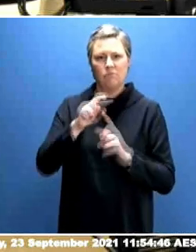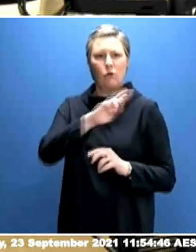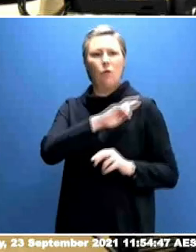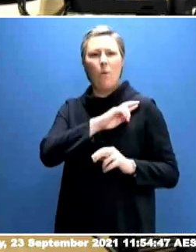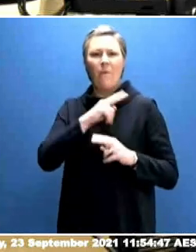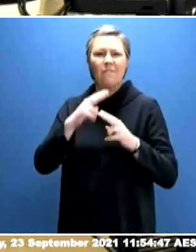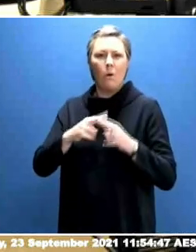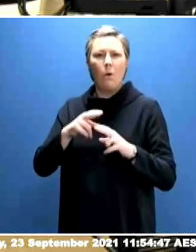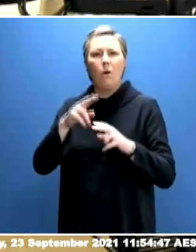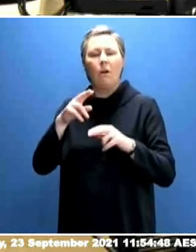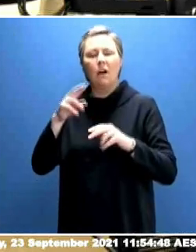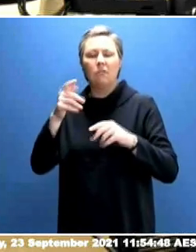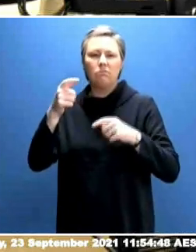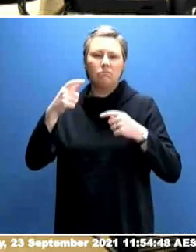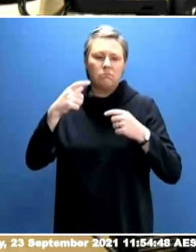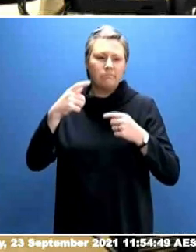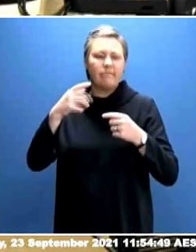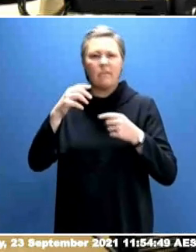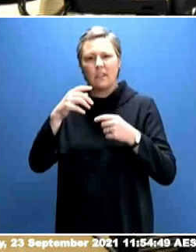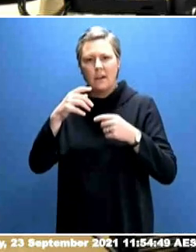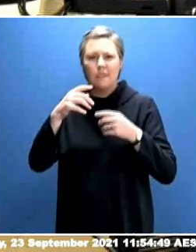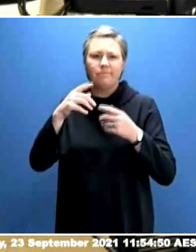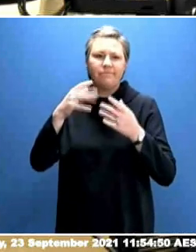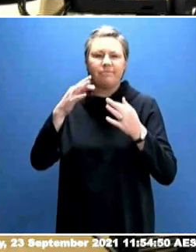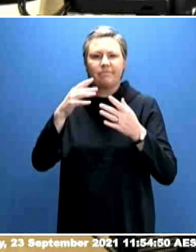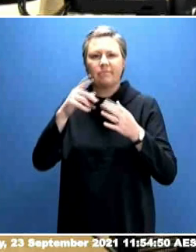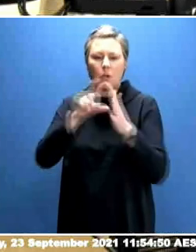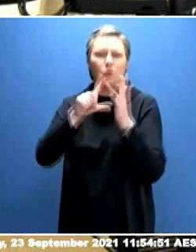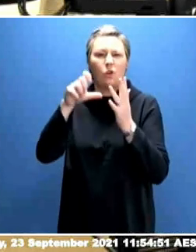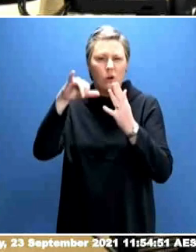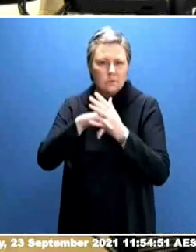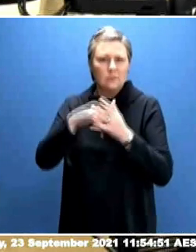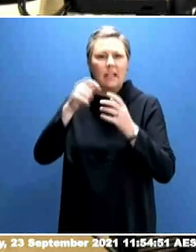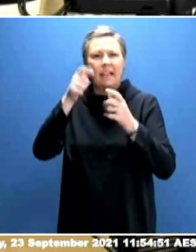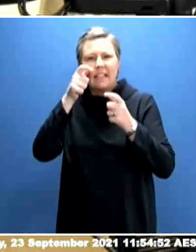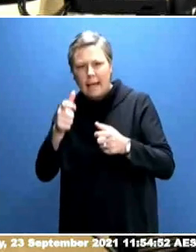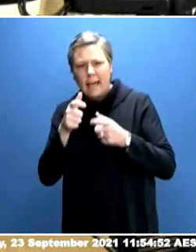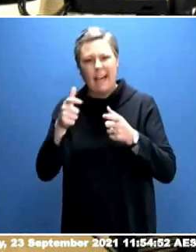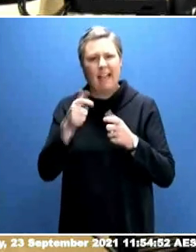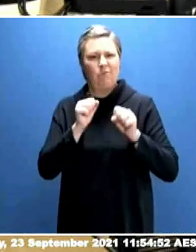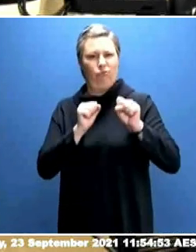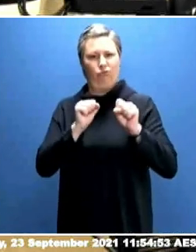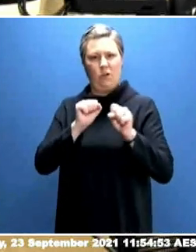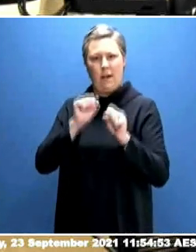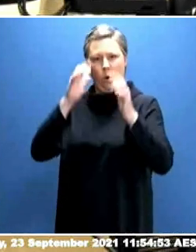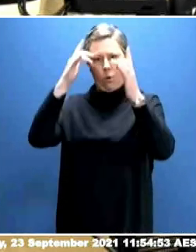of representing and dealing with clients in that facility. That's a secure facility, or one of them in NSW; is that right?